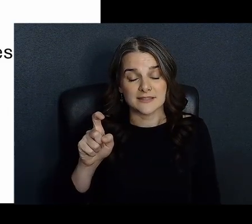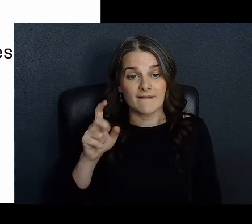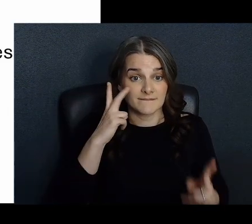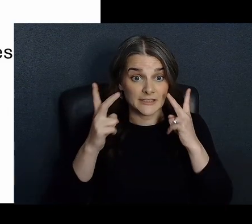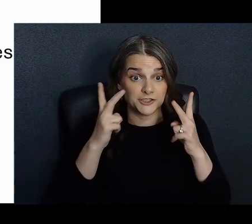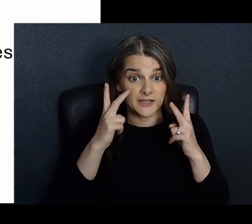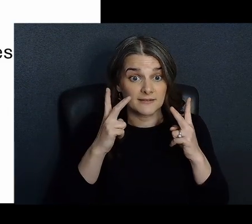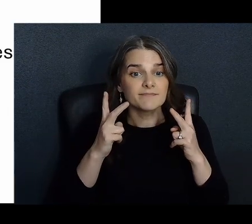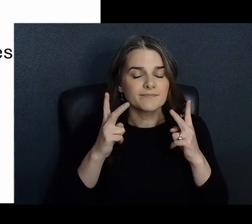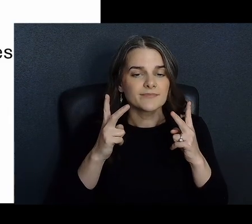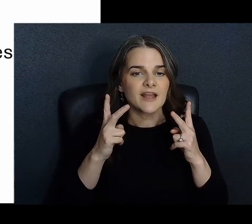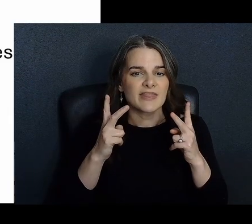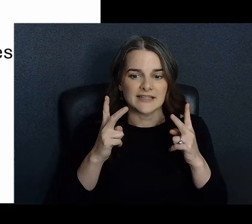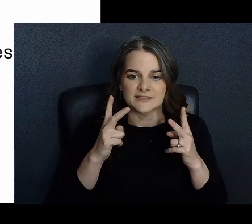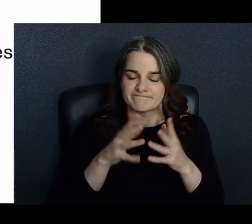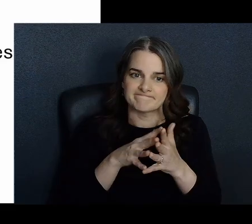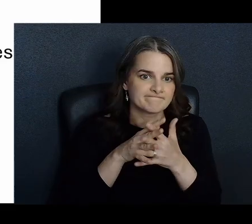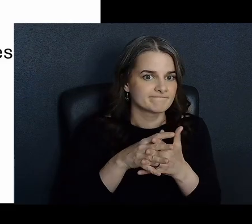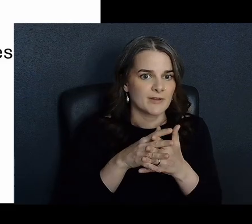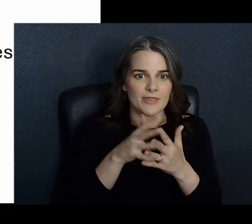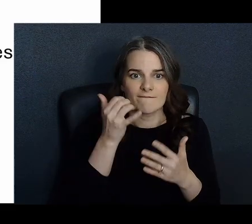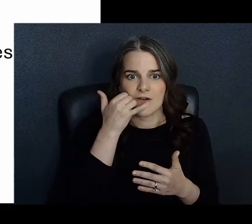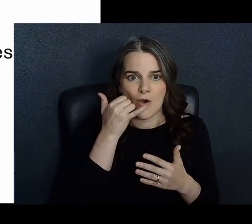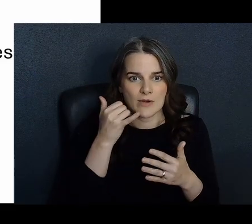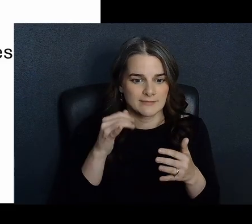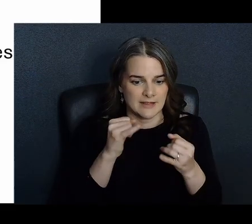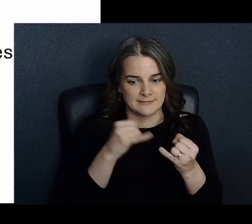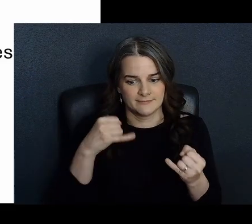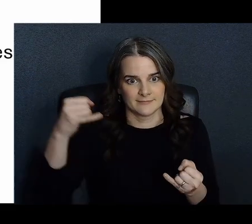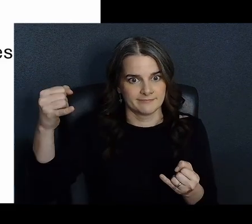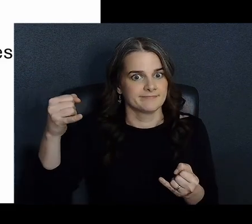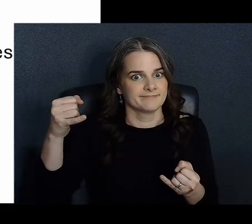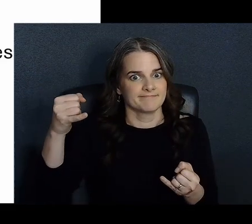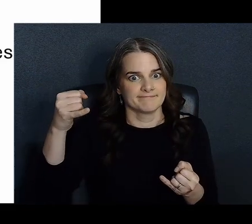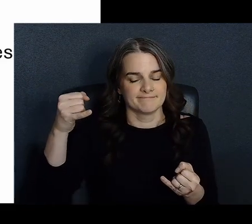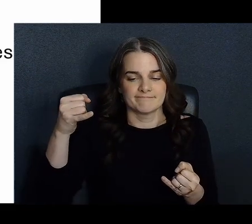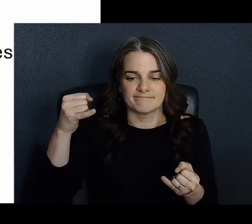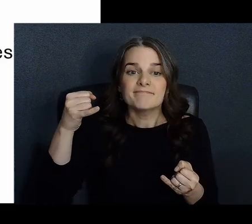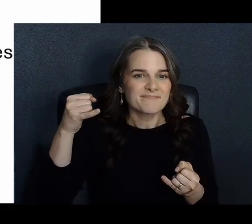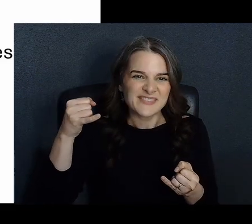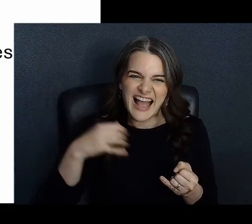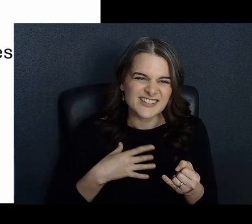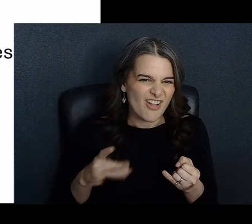So the disadvantage for me is I don't like too many cables. But it's a great alternative for people